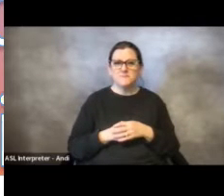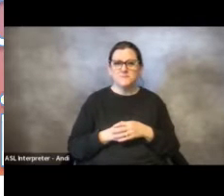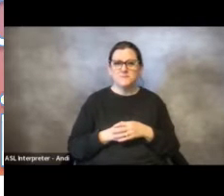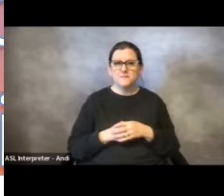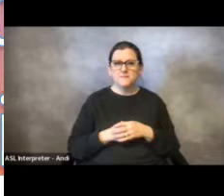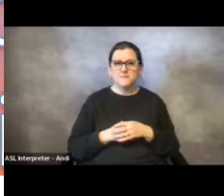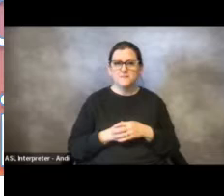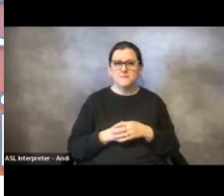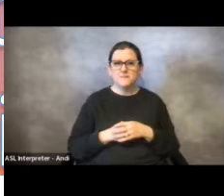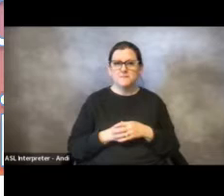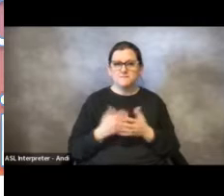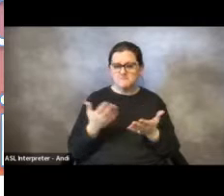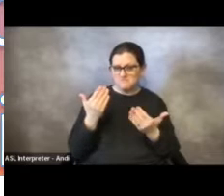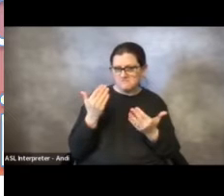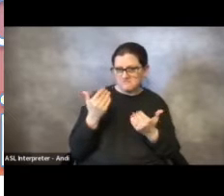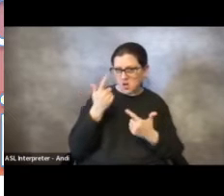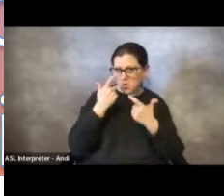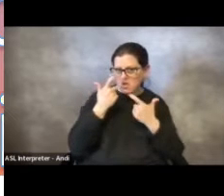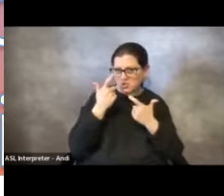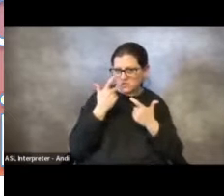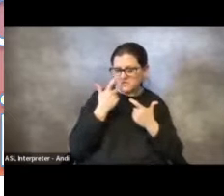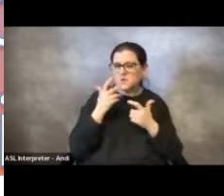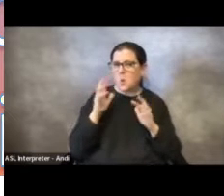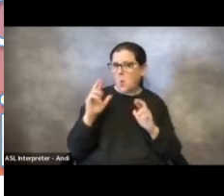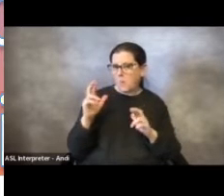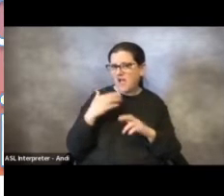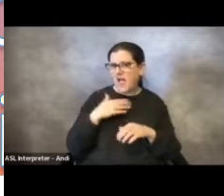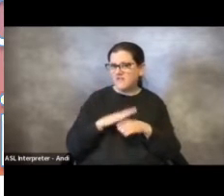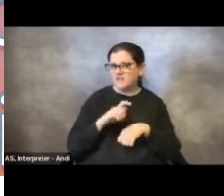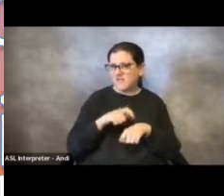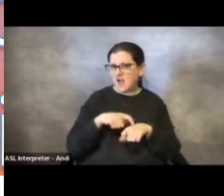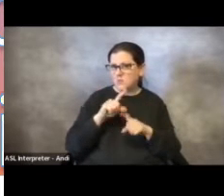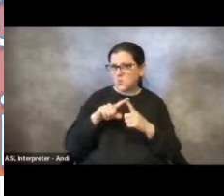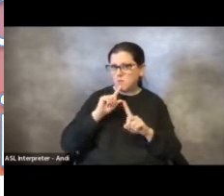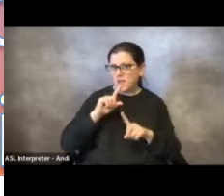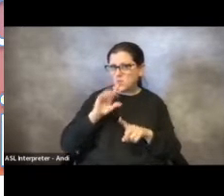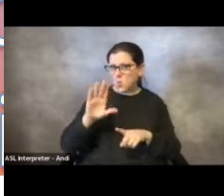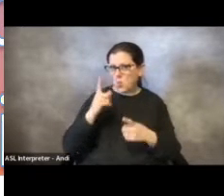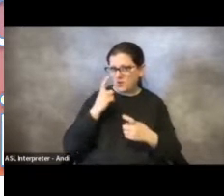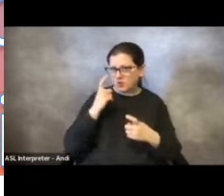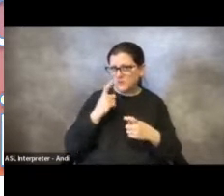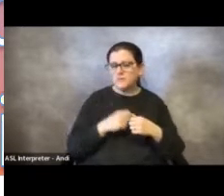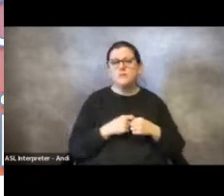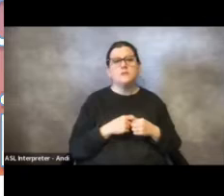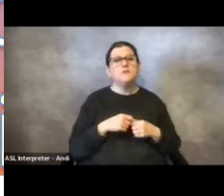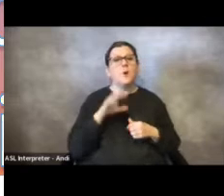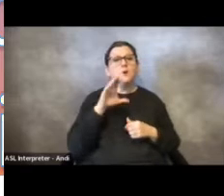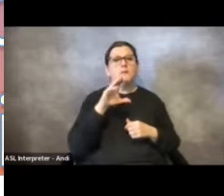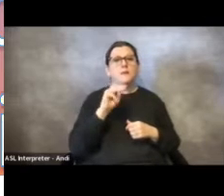Take keep the questions coming in. I love to see them. Hopefully we get time to kind of address those. Alright, so if you go to the CMS website right